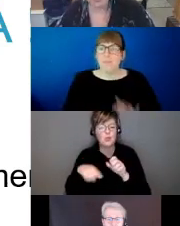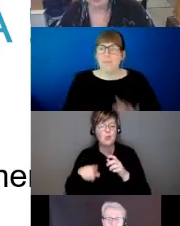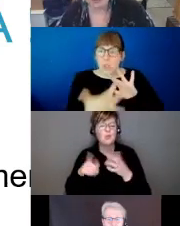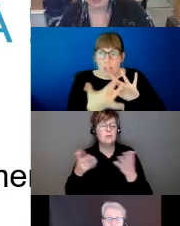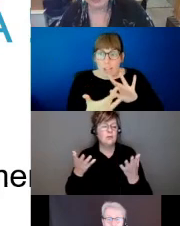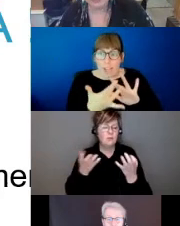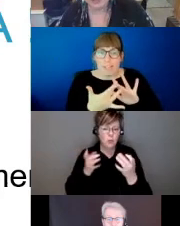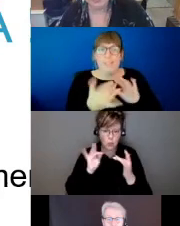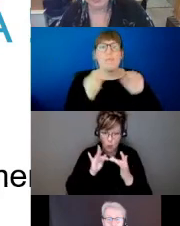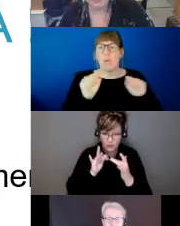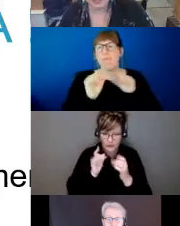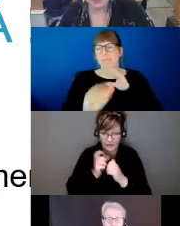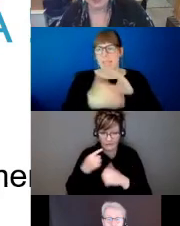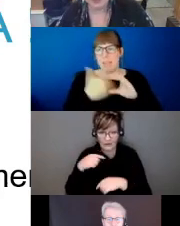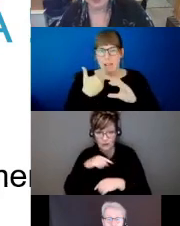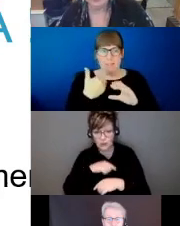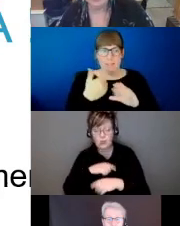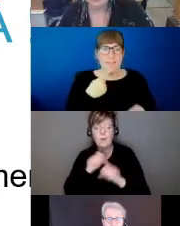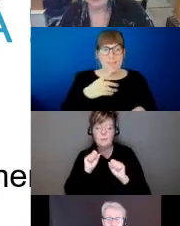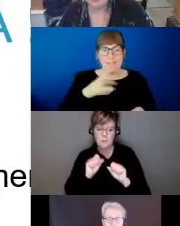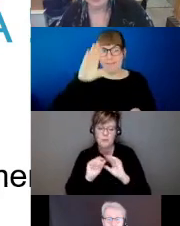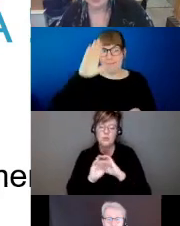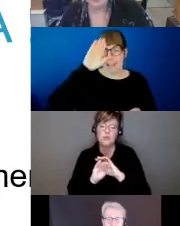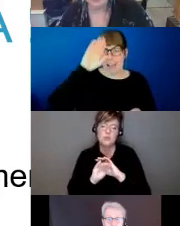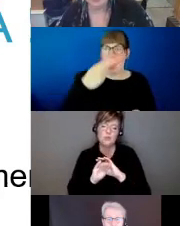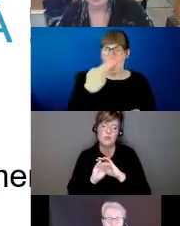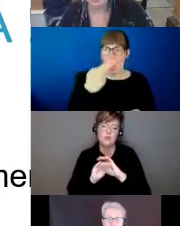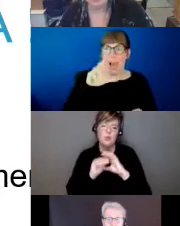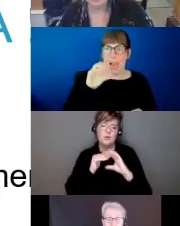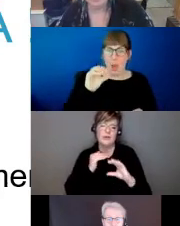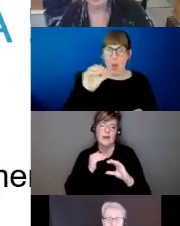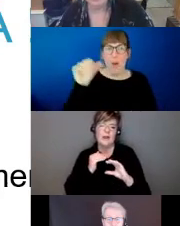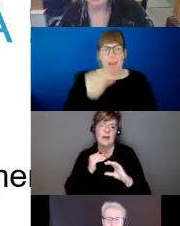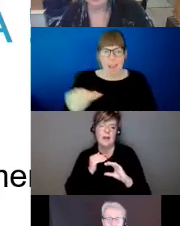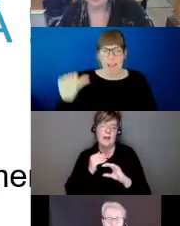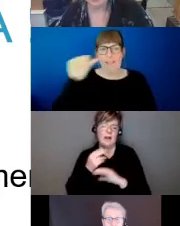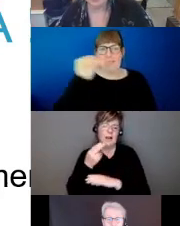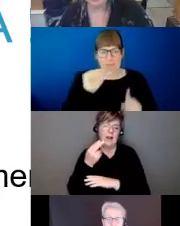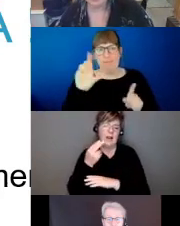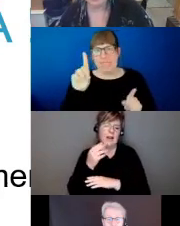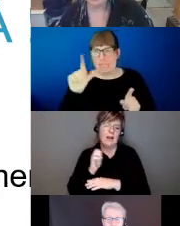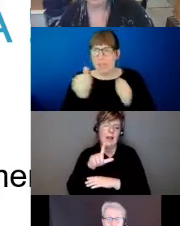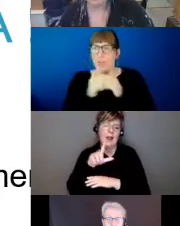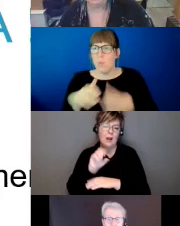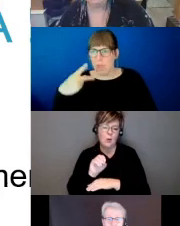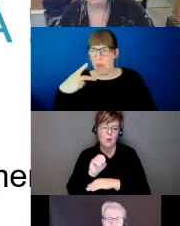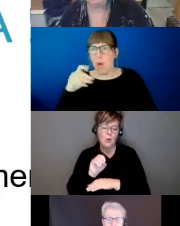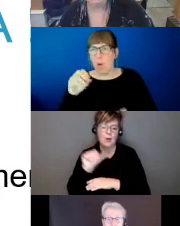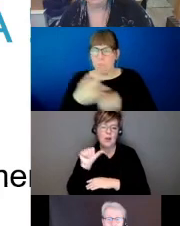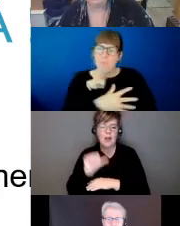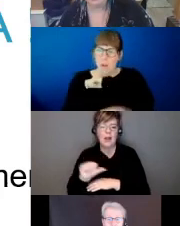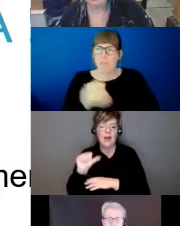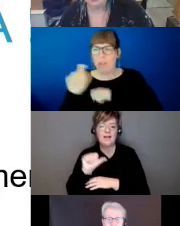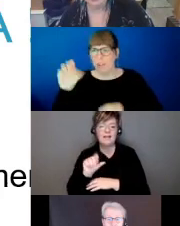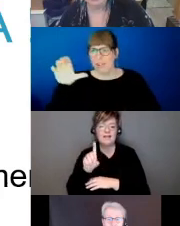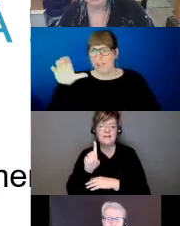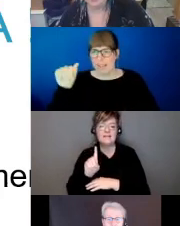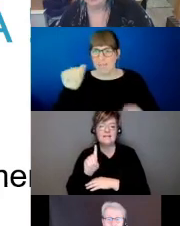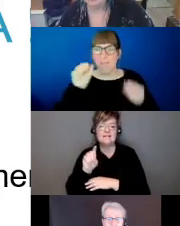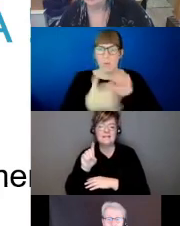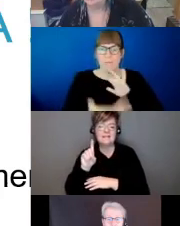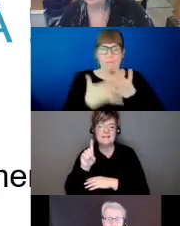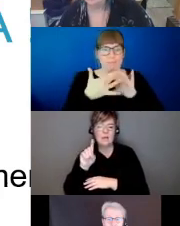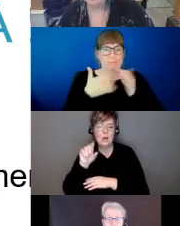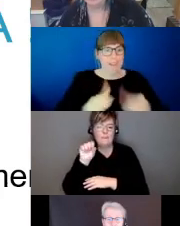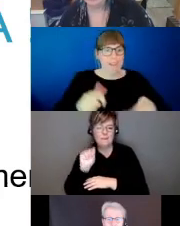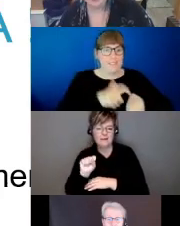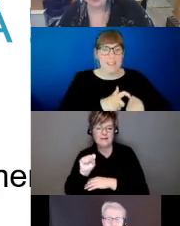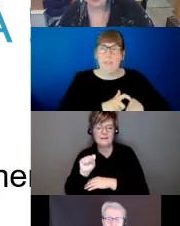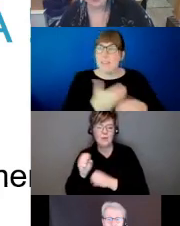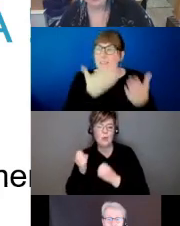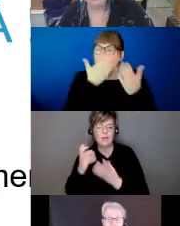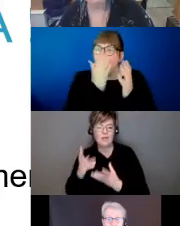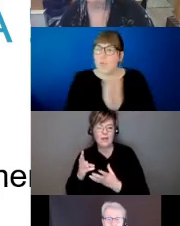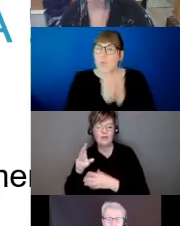EMAIL US AT HELLO@DISABILITYWITHOUTPOVERTY.CA. . AND THANKS AGAIN FOR JOINING US. PLEASE